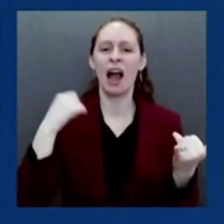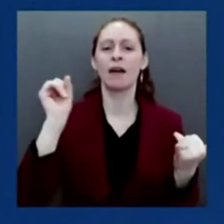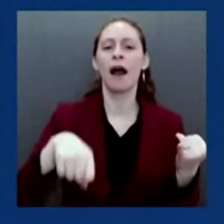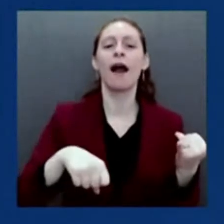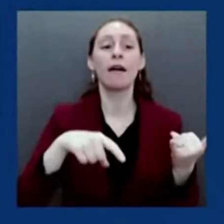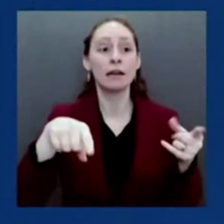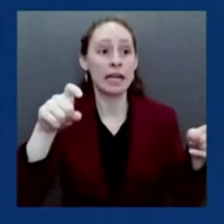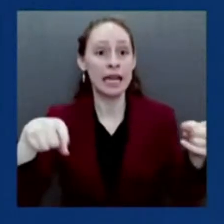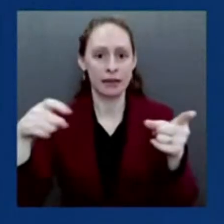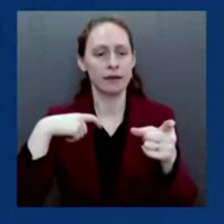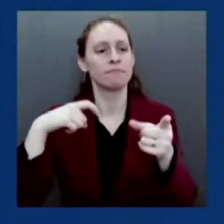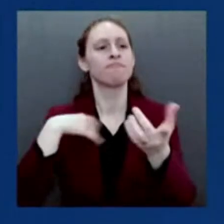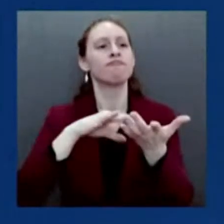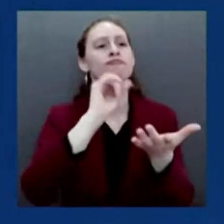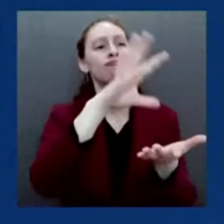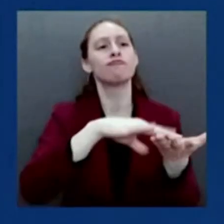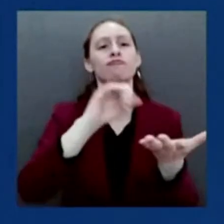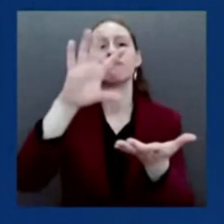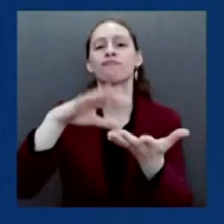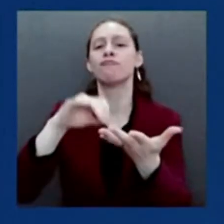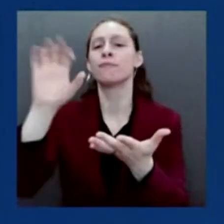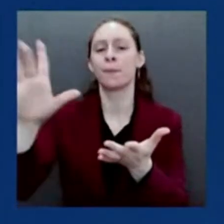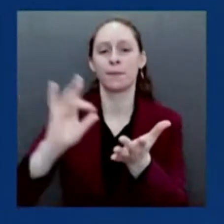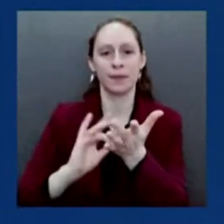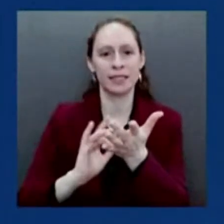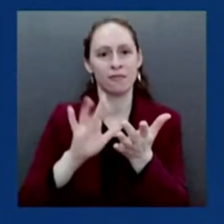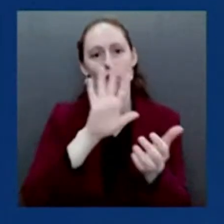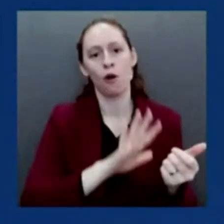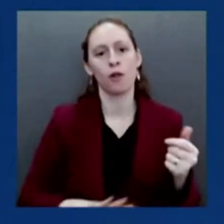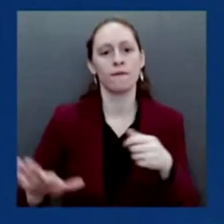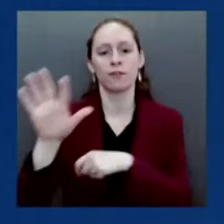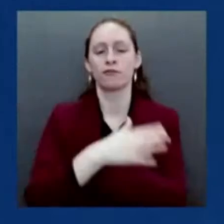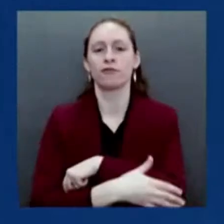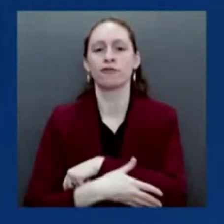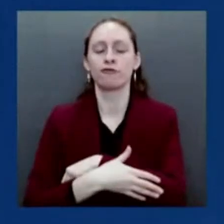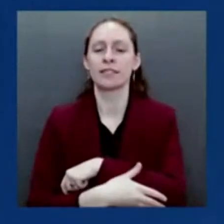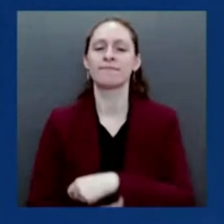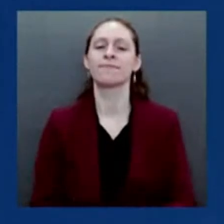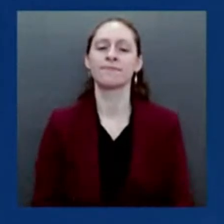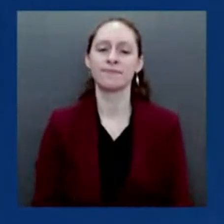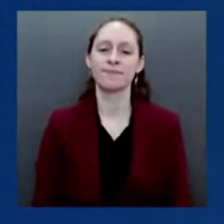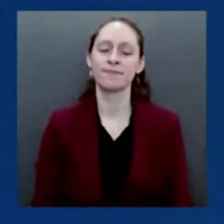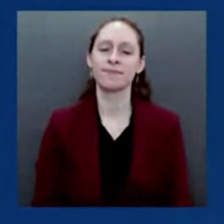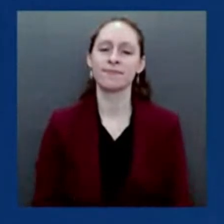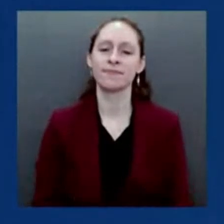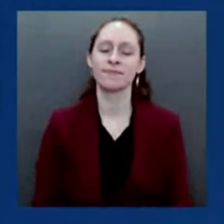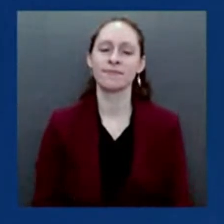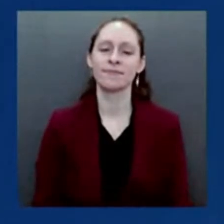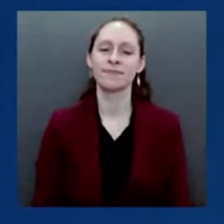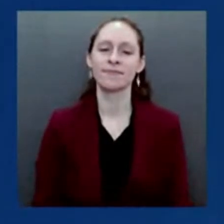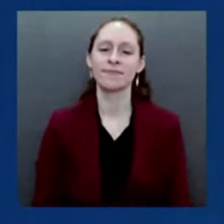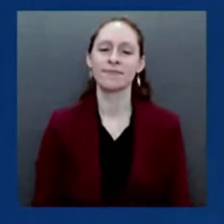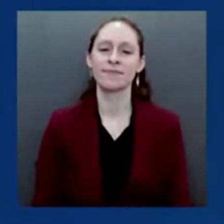PILLS IN DECEMBER. MONTHS AHEAD OF SCHEDULE.